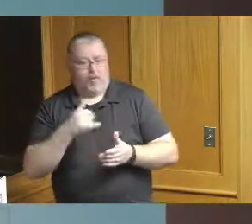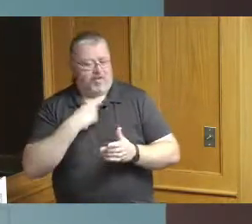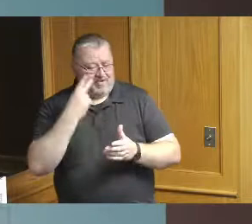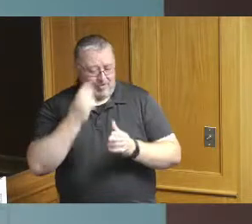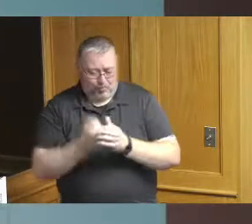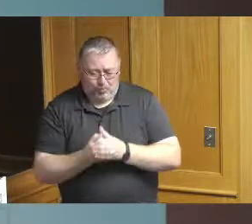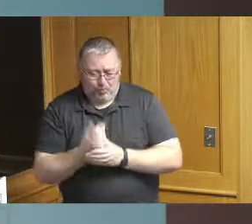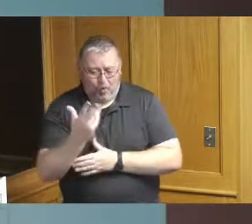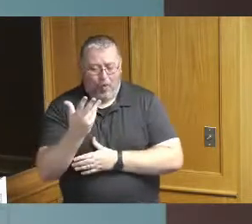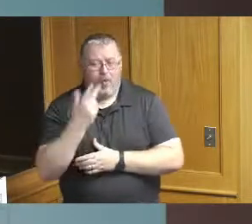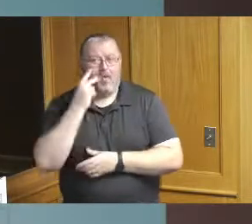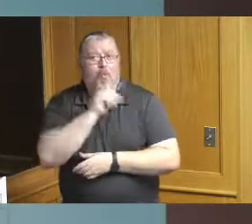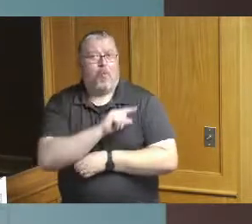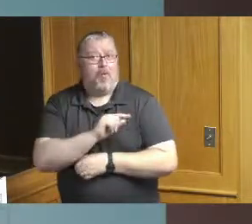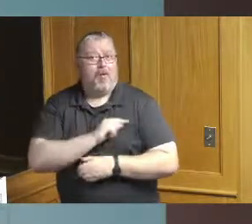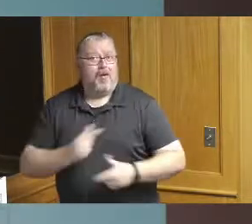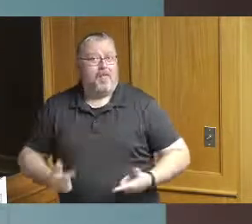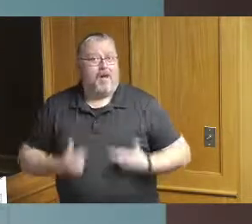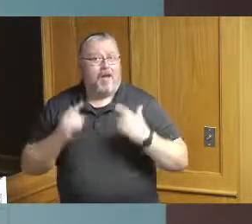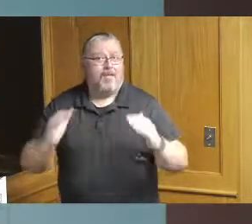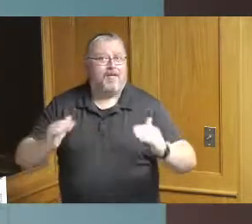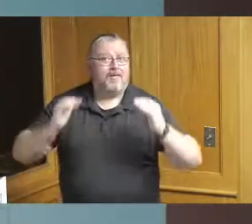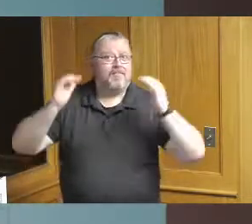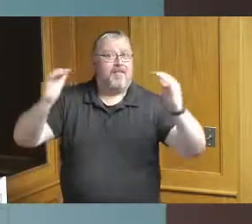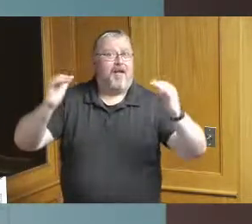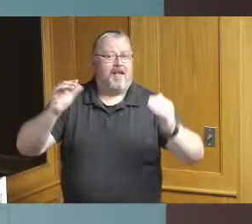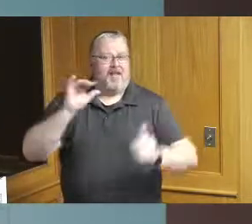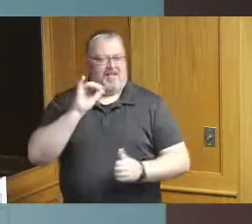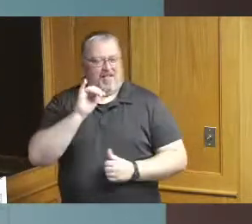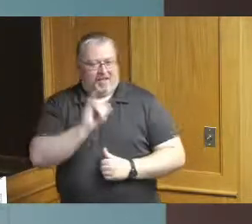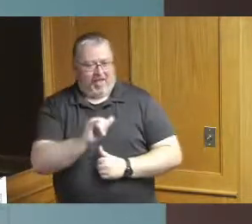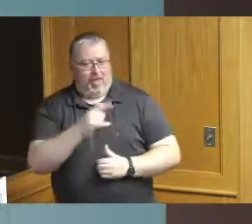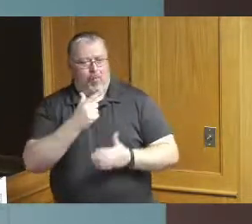and quality of life right so that's the governing principle on